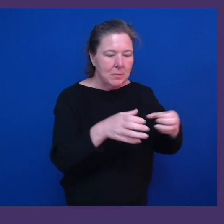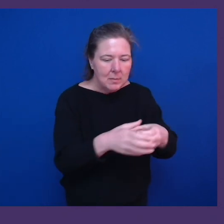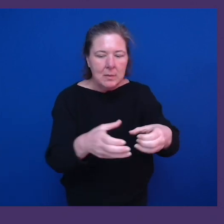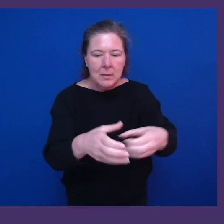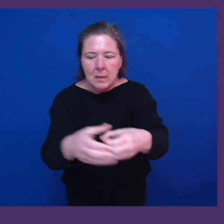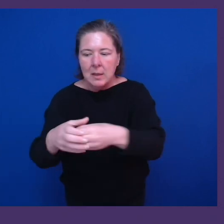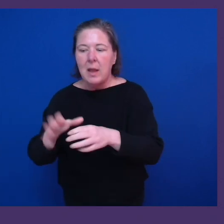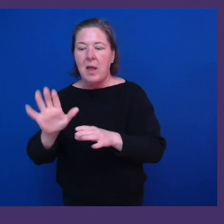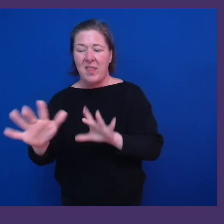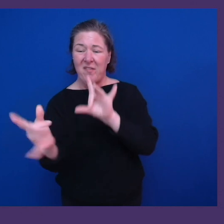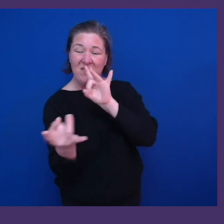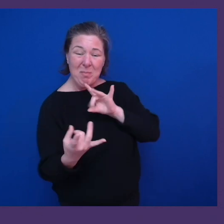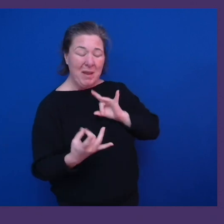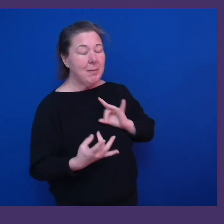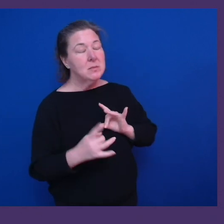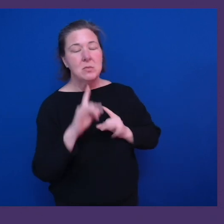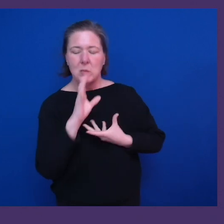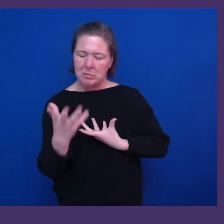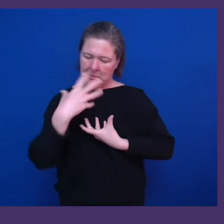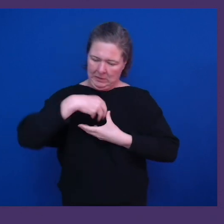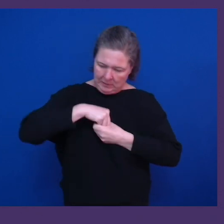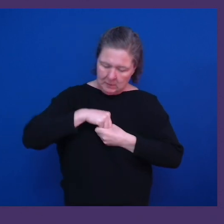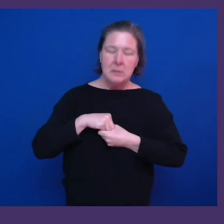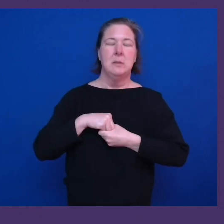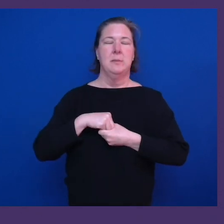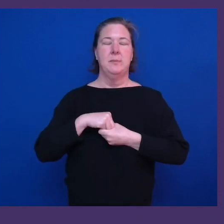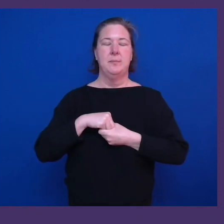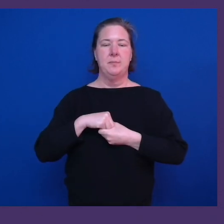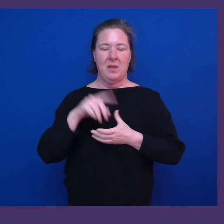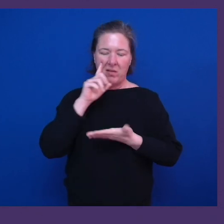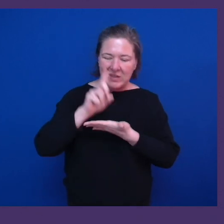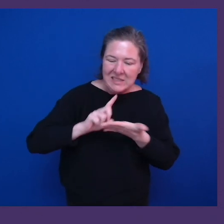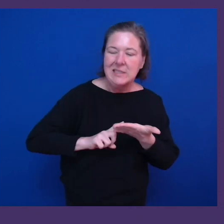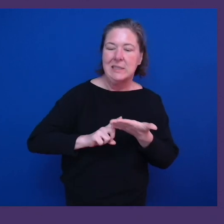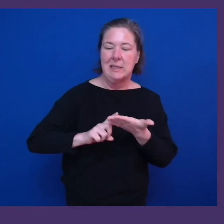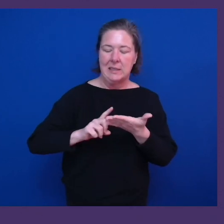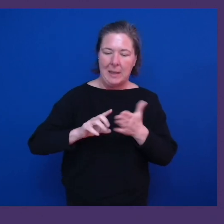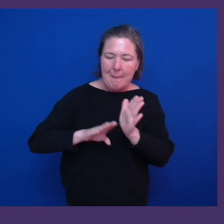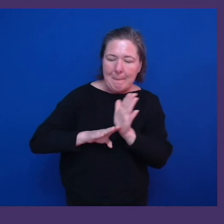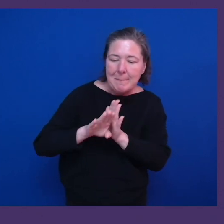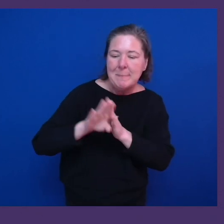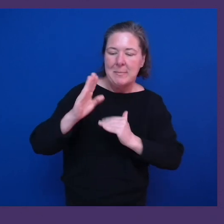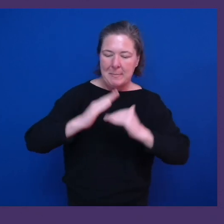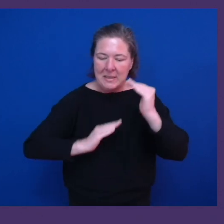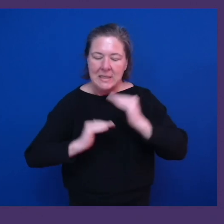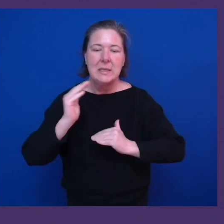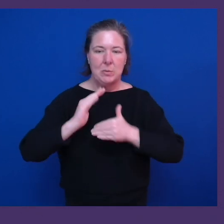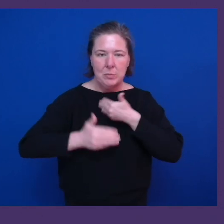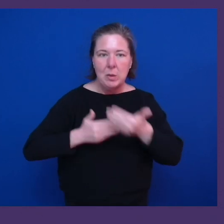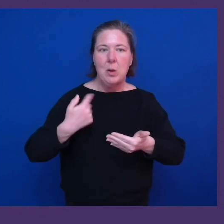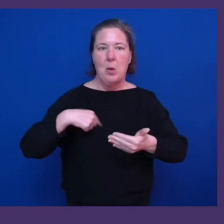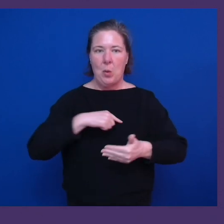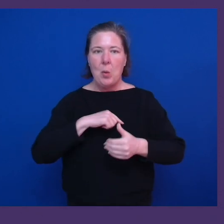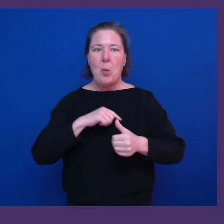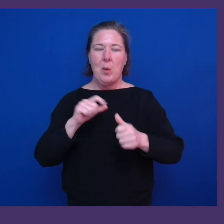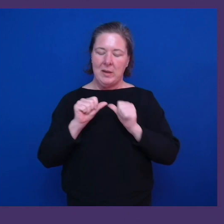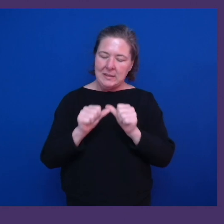that into the design and build process that we're continuously iterating on. I think keeping that goal in mind of like, okay,